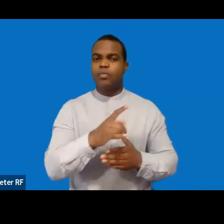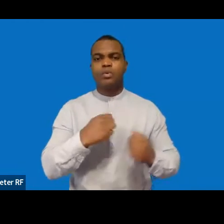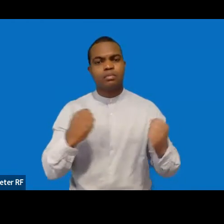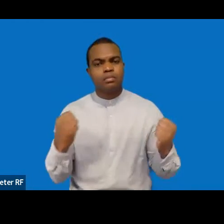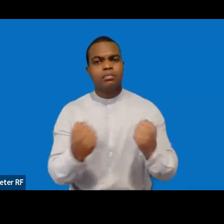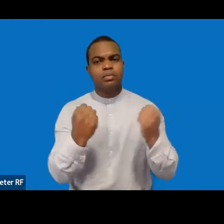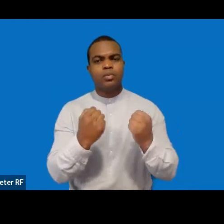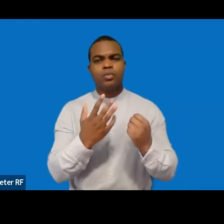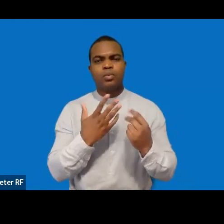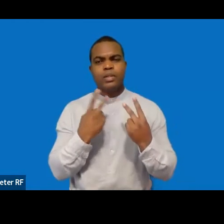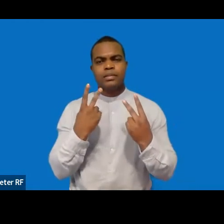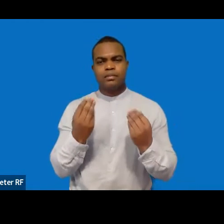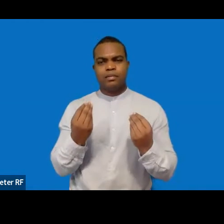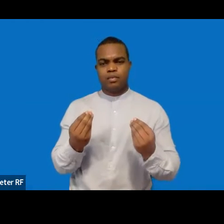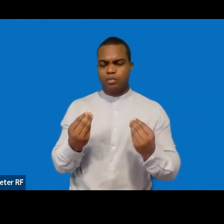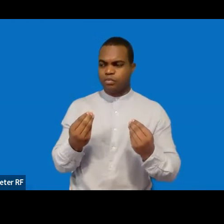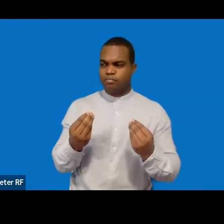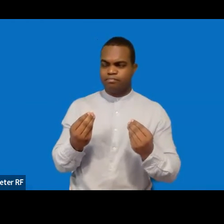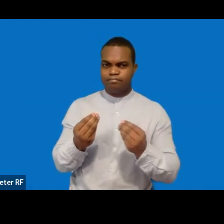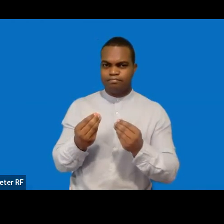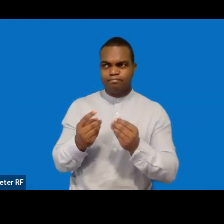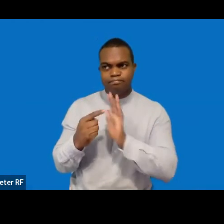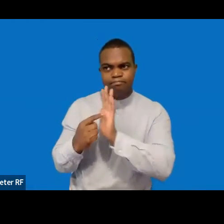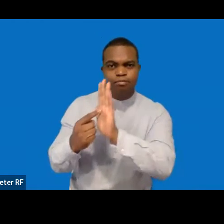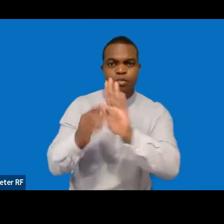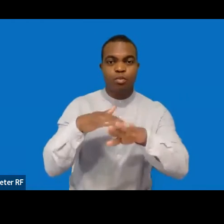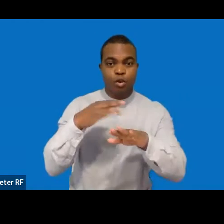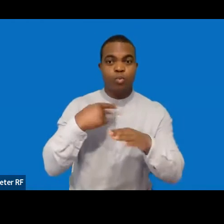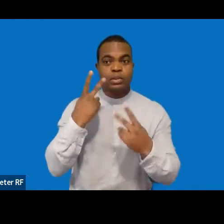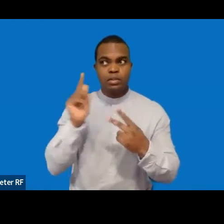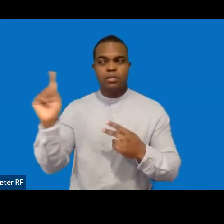both from Persons with Disabilities and the general public on the card.